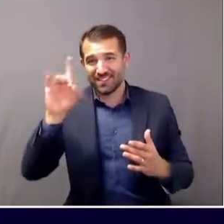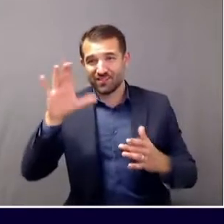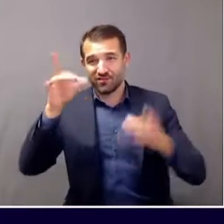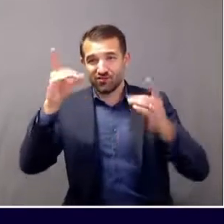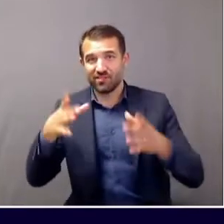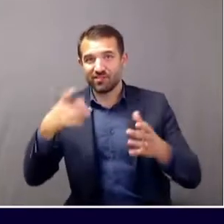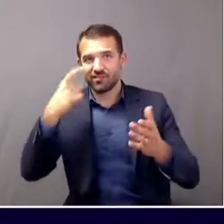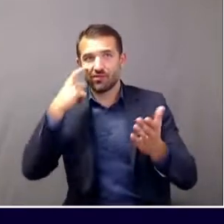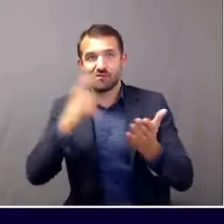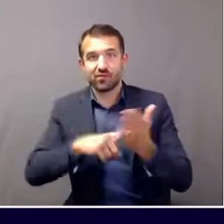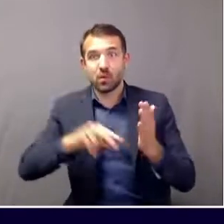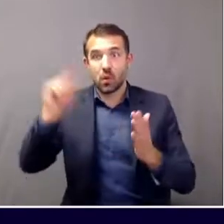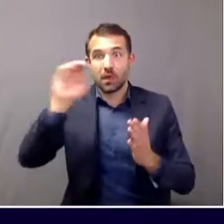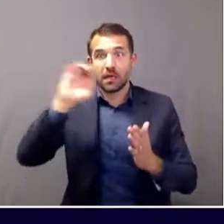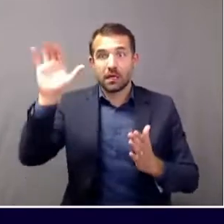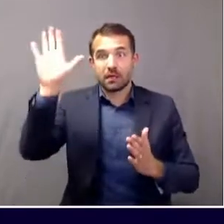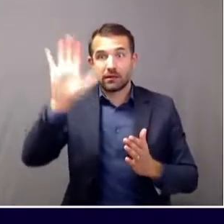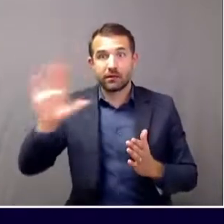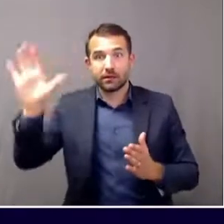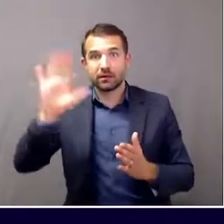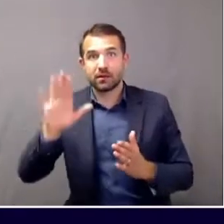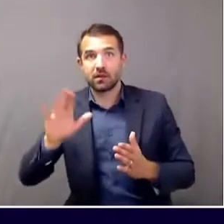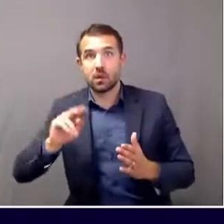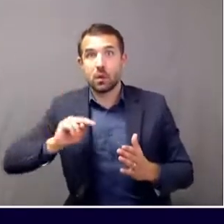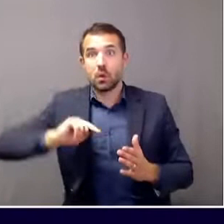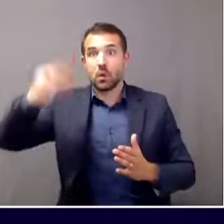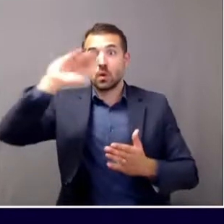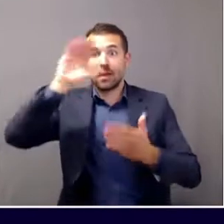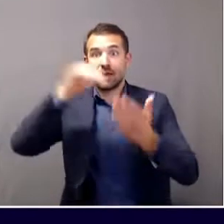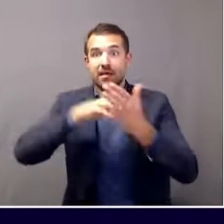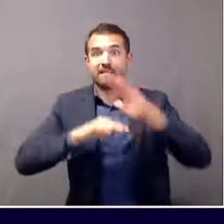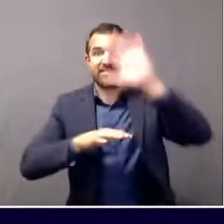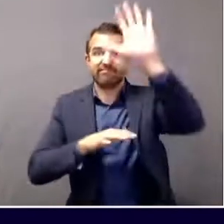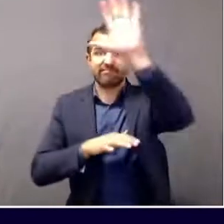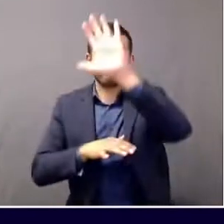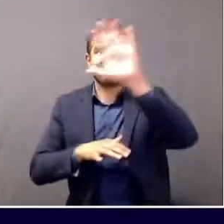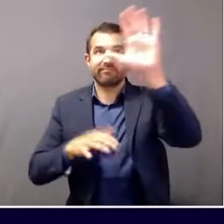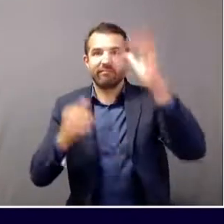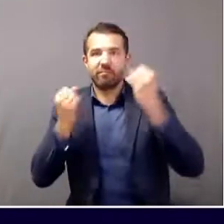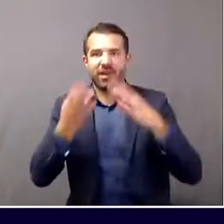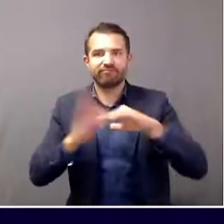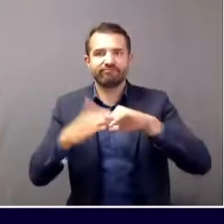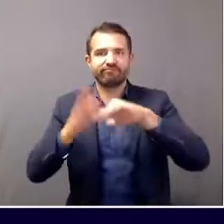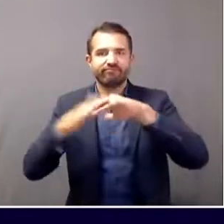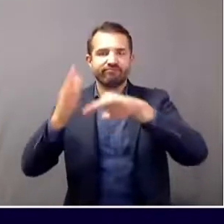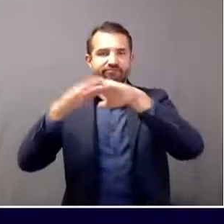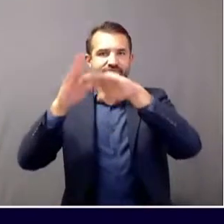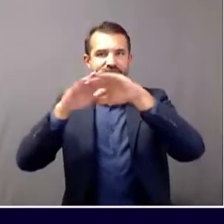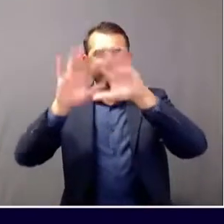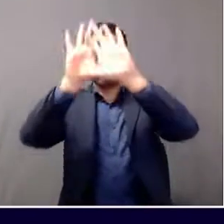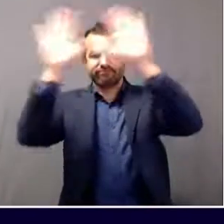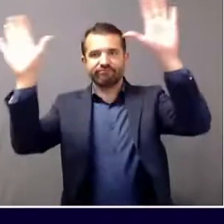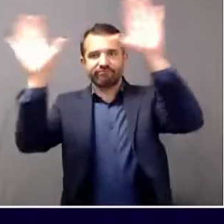happening fifteen that seems merged in my discussions with